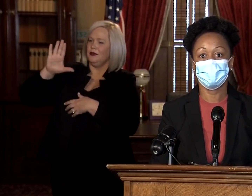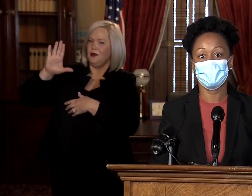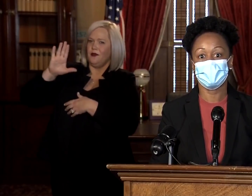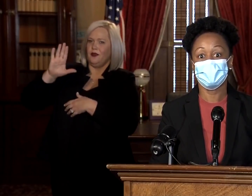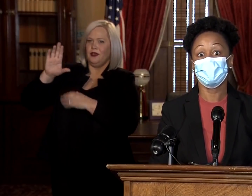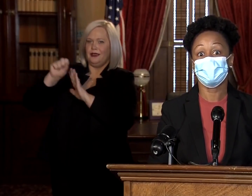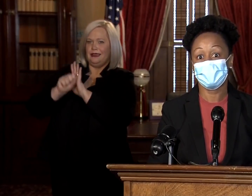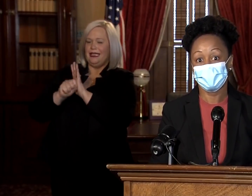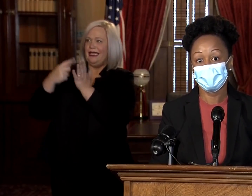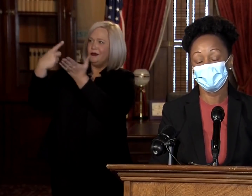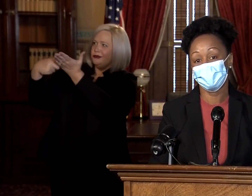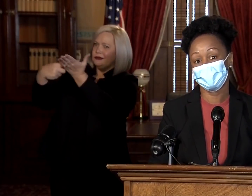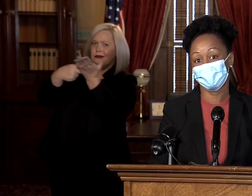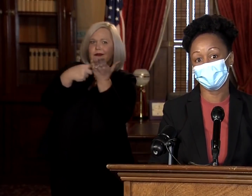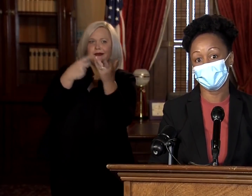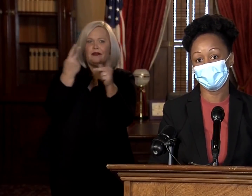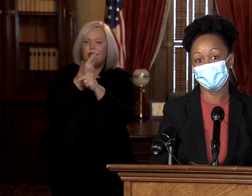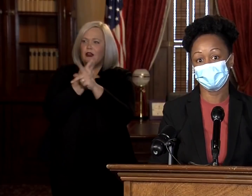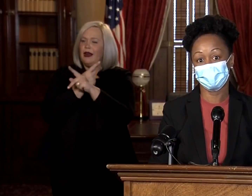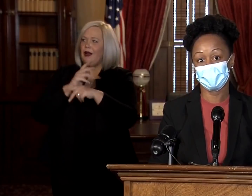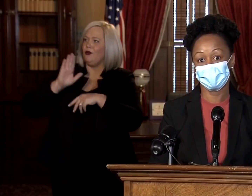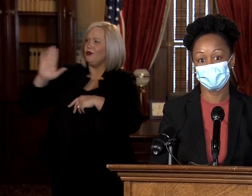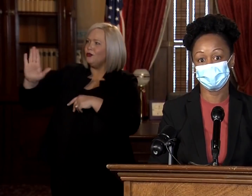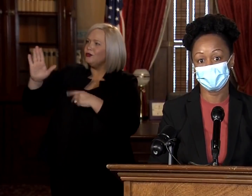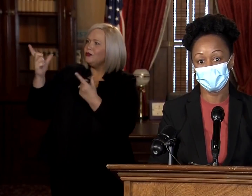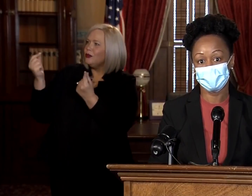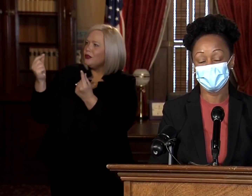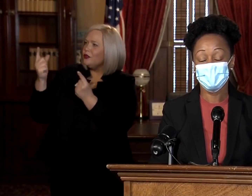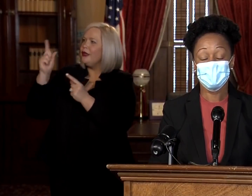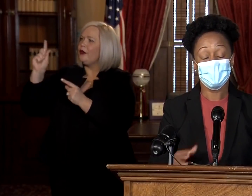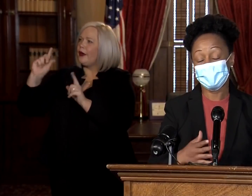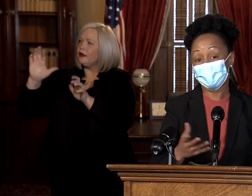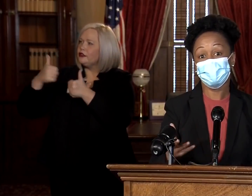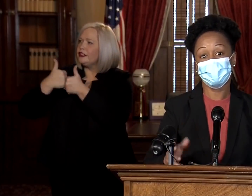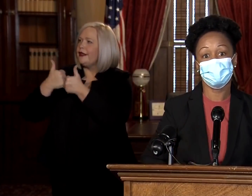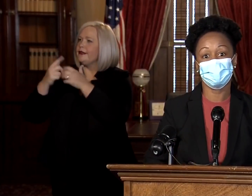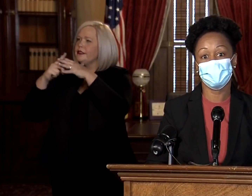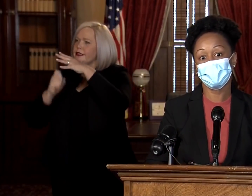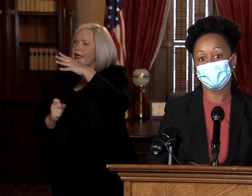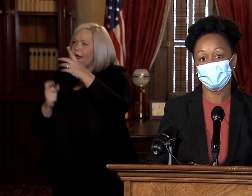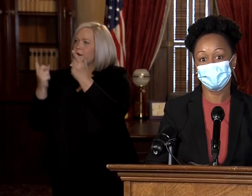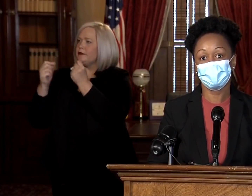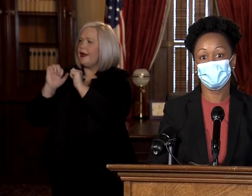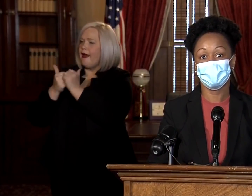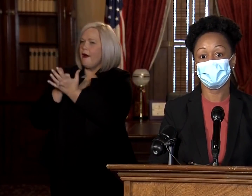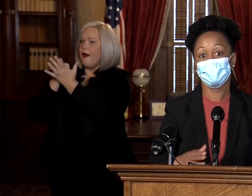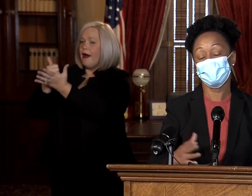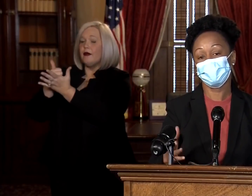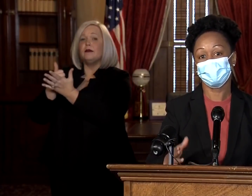I’m speaking to chief medical officers across the state officers across the state tomorrow to understand what some tomorrow to understand what some of their operational challenges of their operational challenges may be.